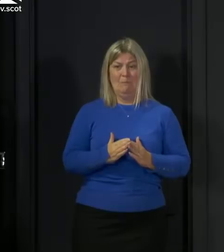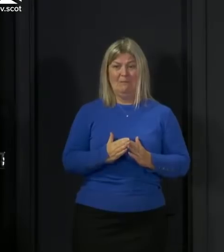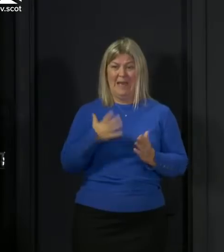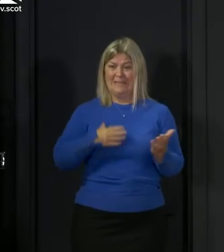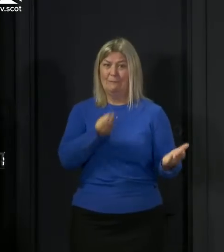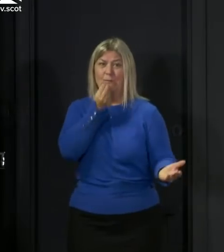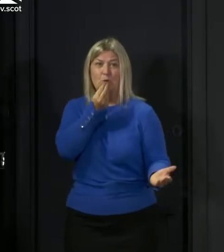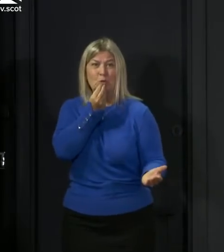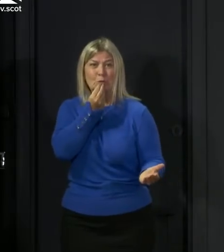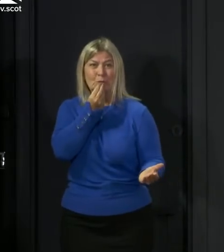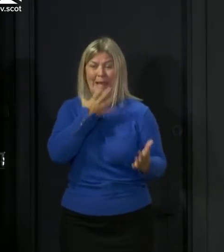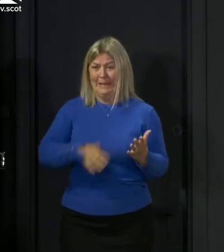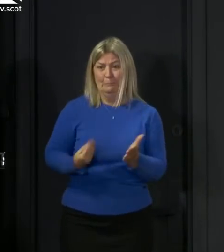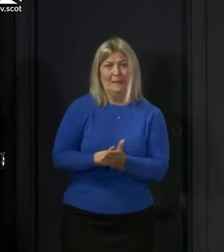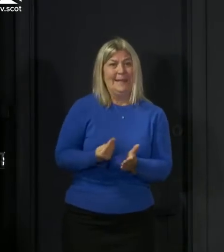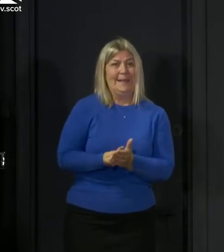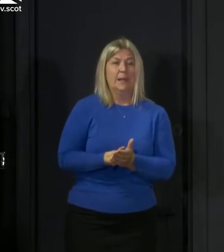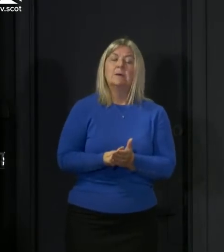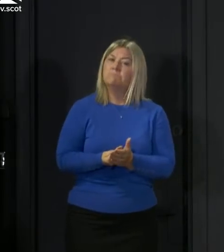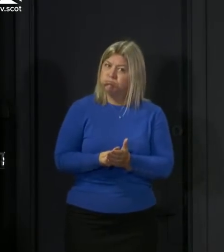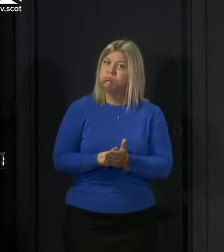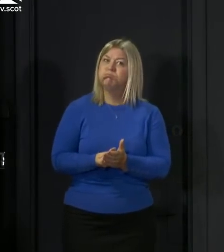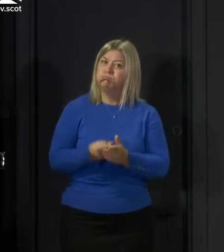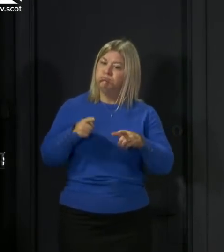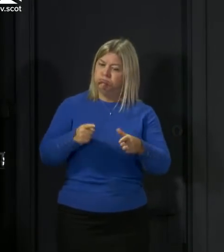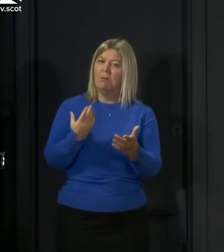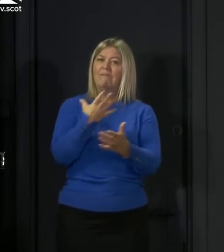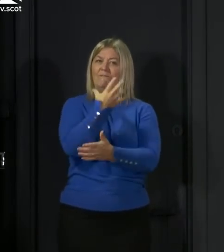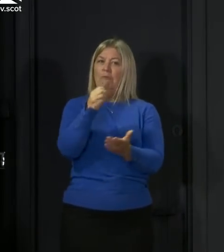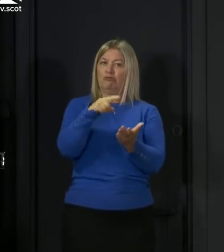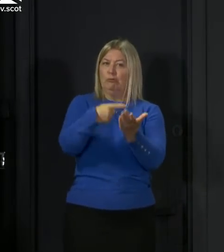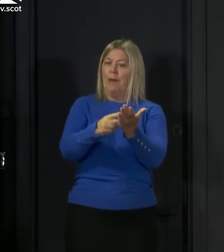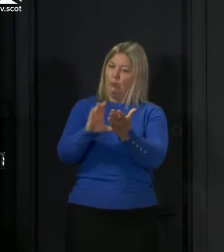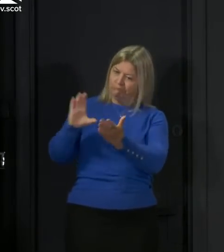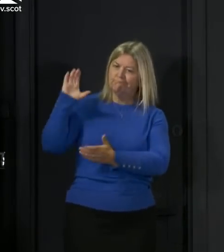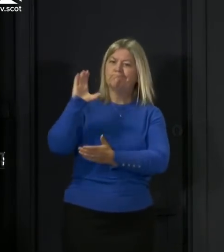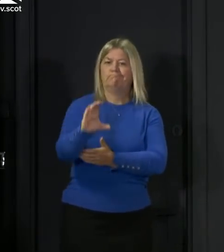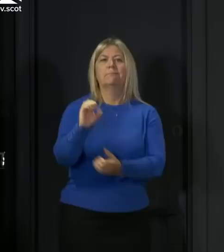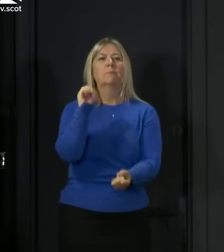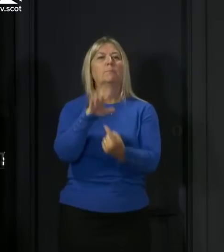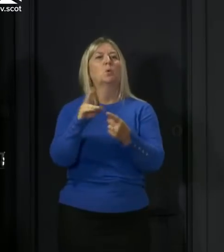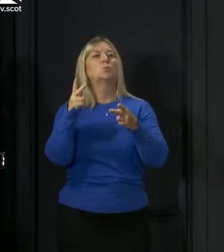So this payment is an important way in which we can help people, while they help all of us.